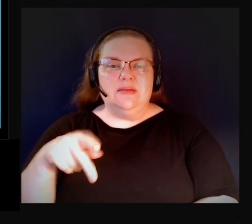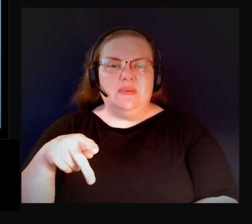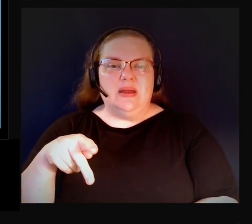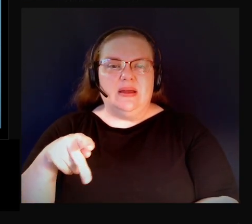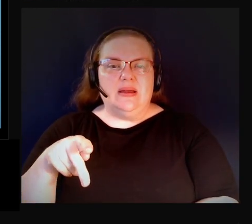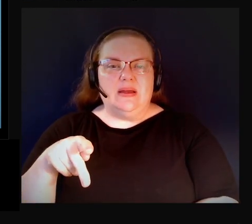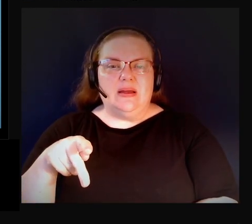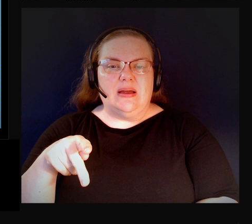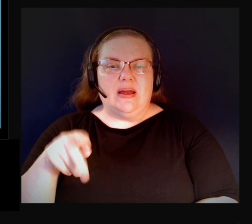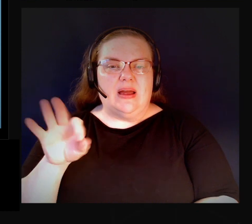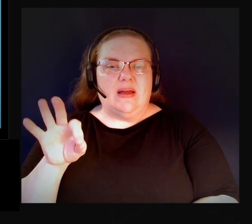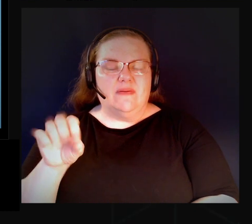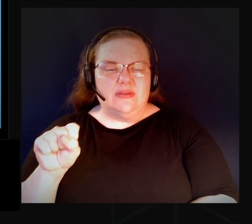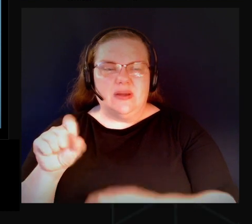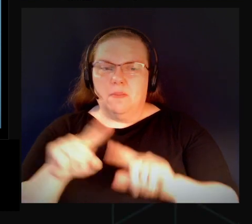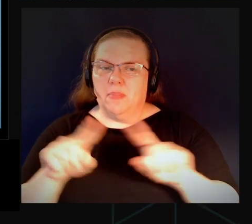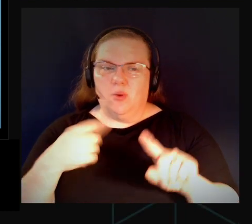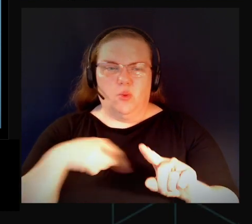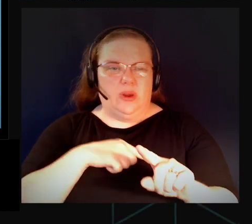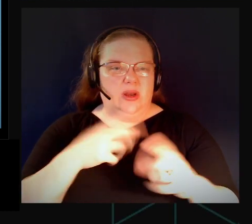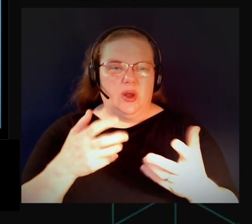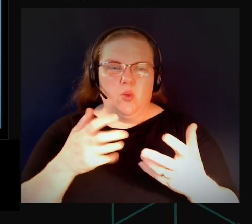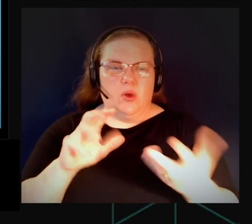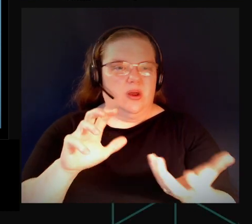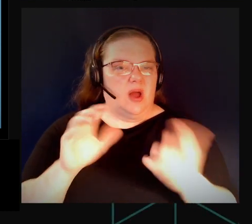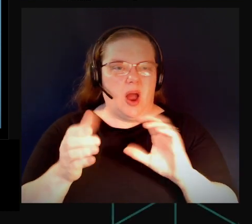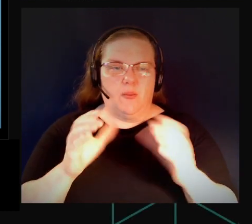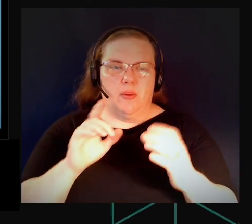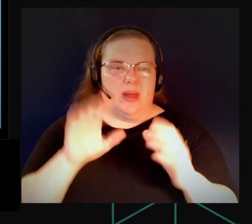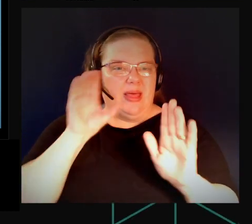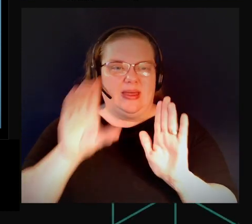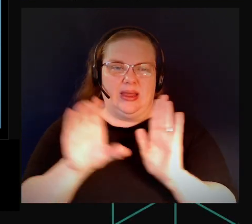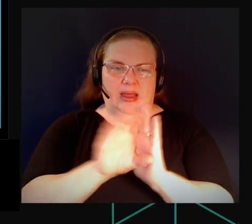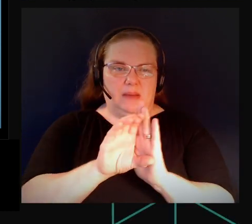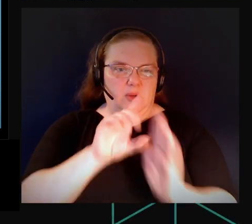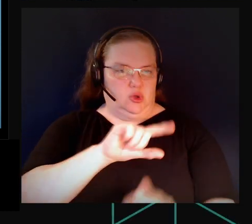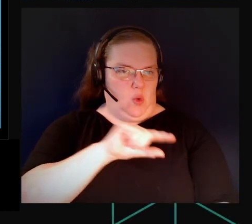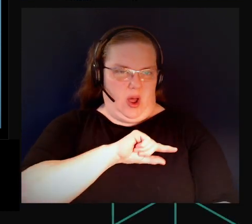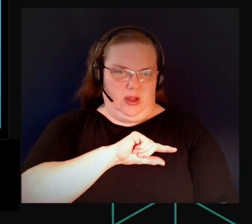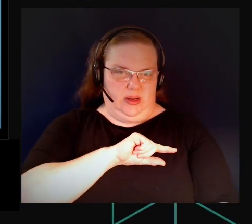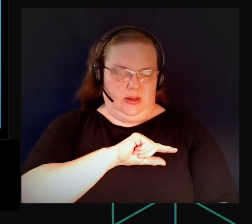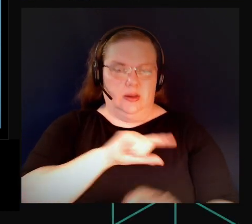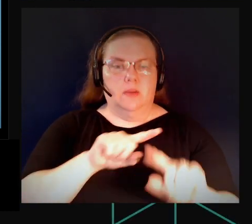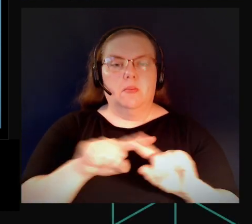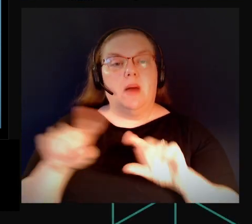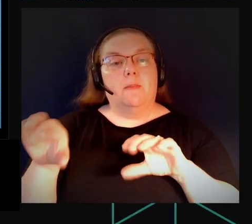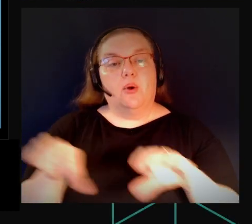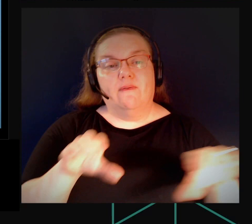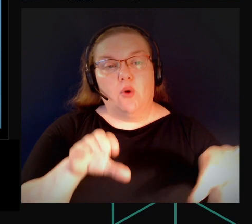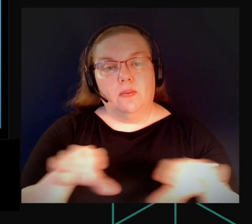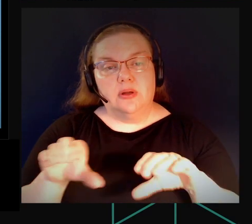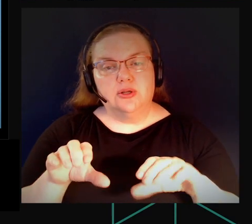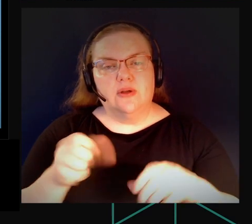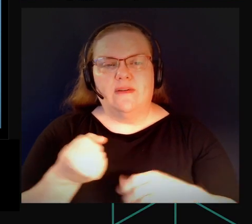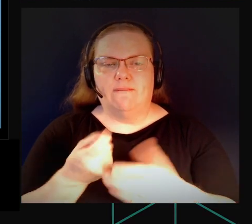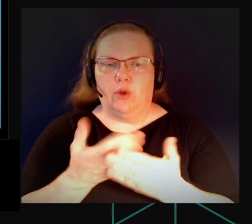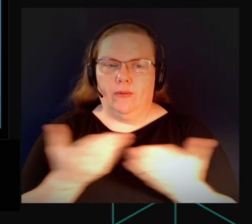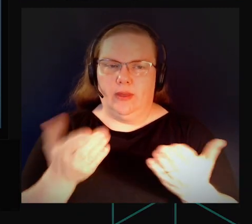but the team didn't want to compromise the image quality. When it comes to performance, there are a few things that you have to keep in mind.